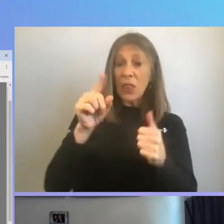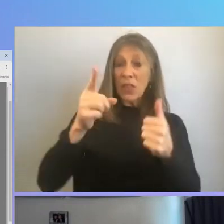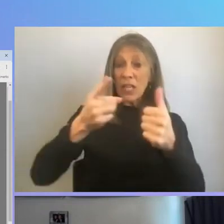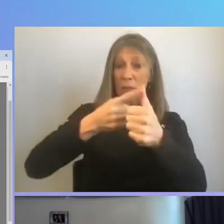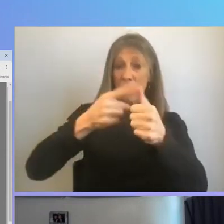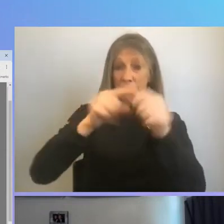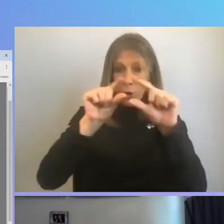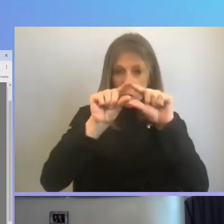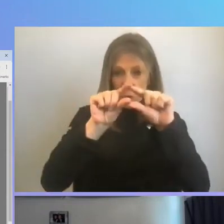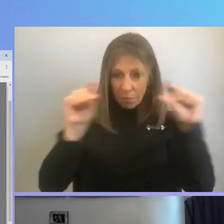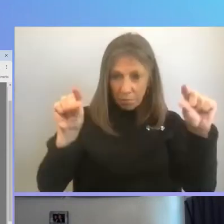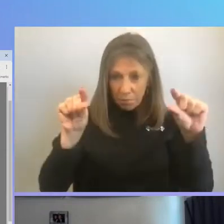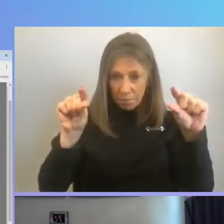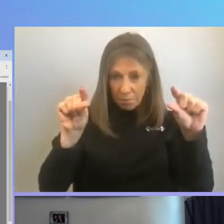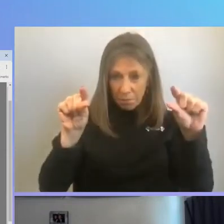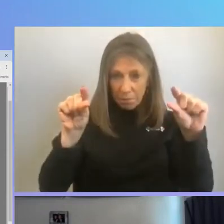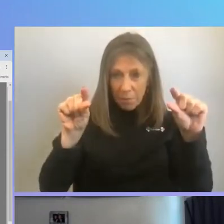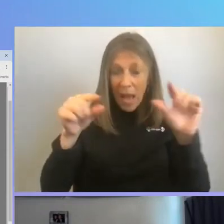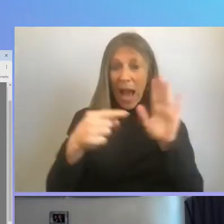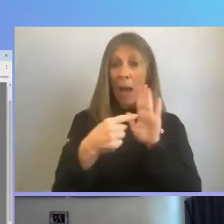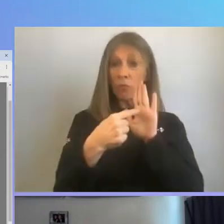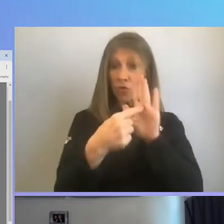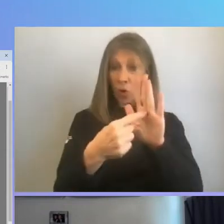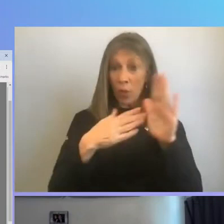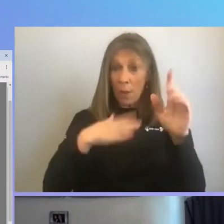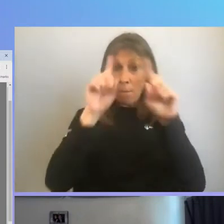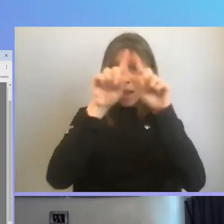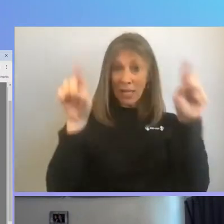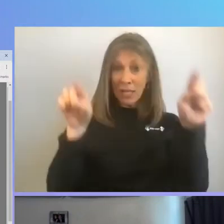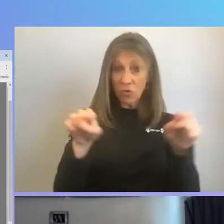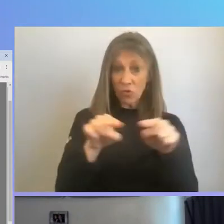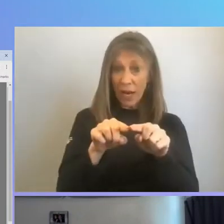um, I'm showing on my screen a recipe page with an edit recipe